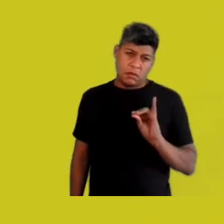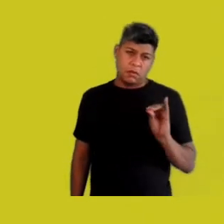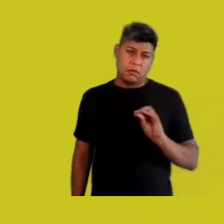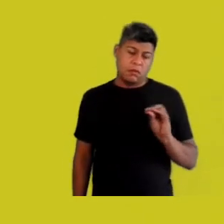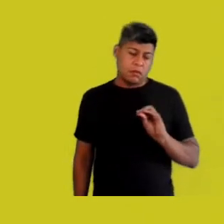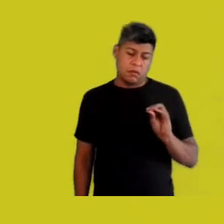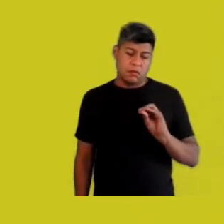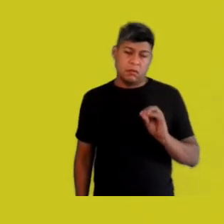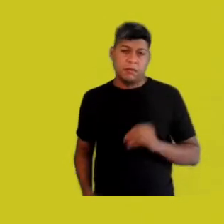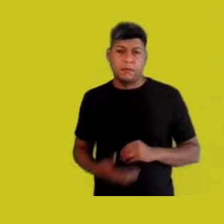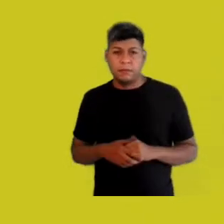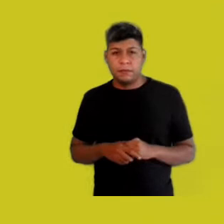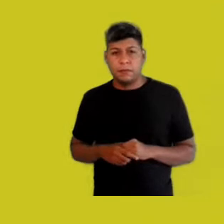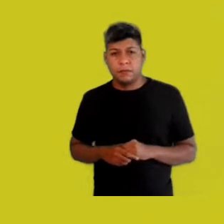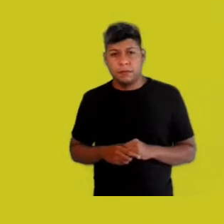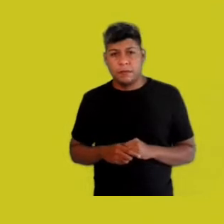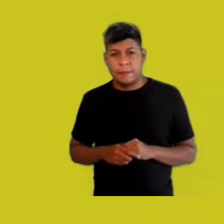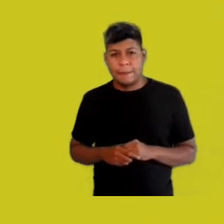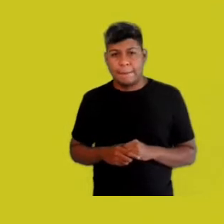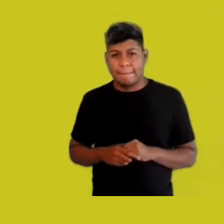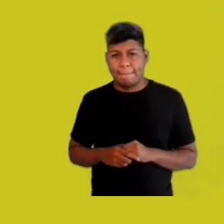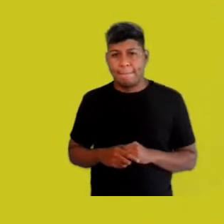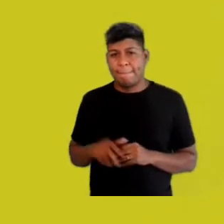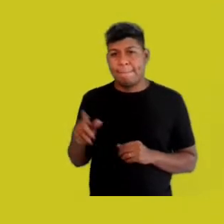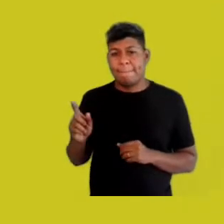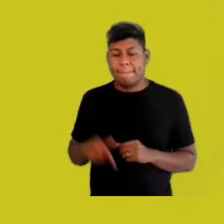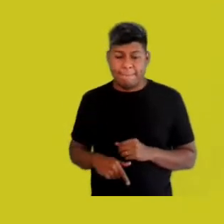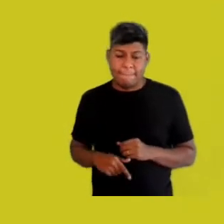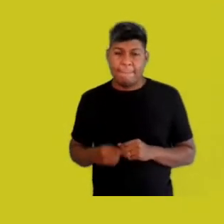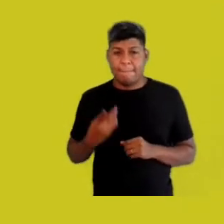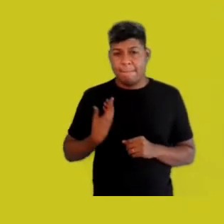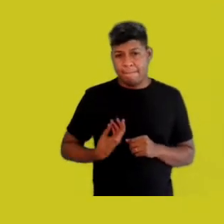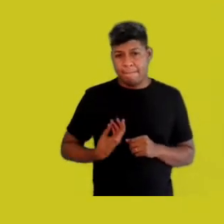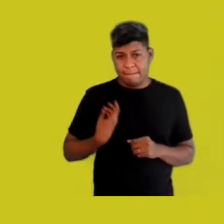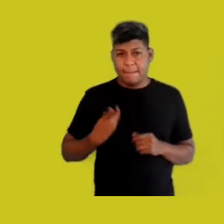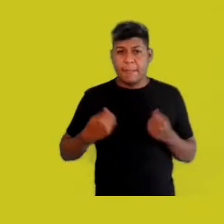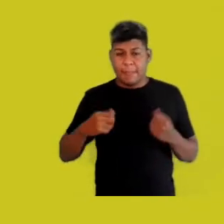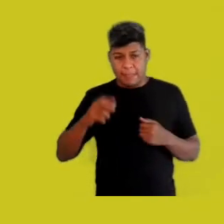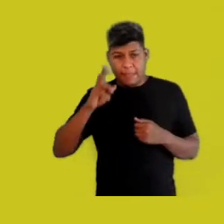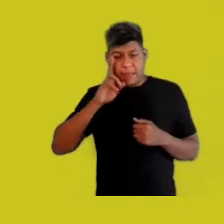and that is a task to be taken into consideration all the time.